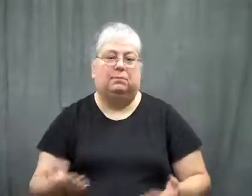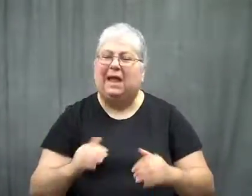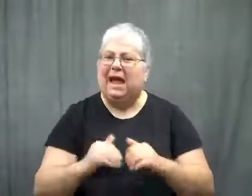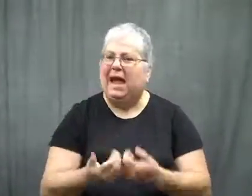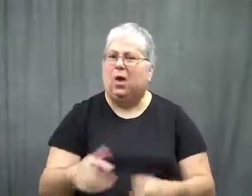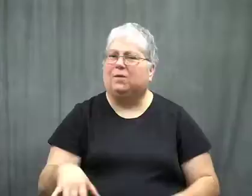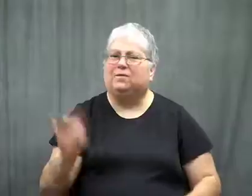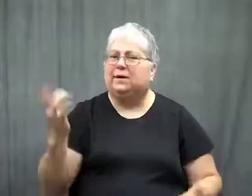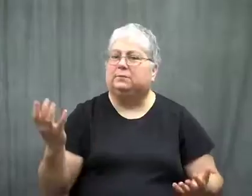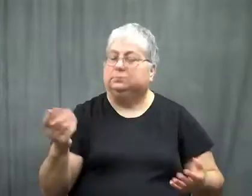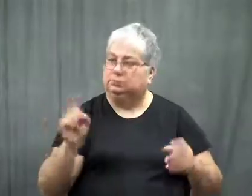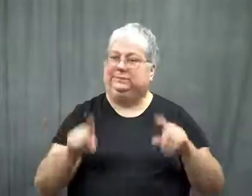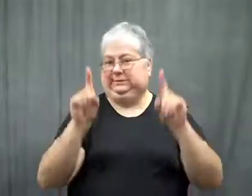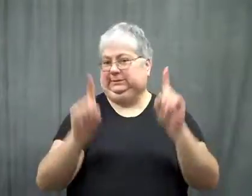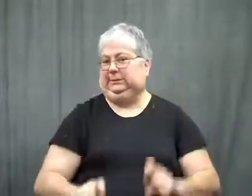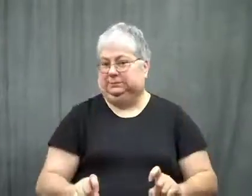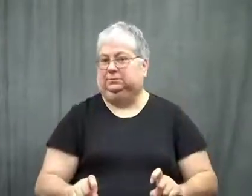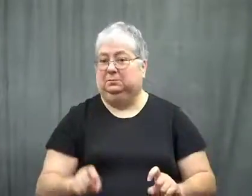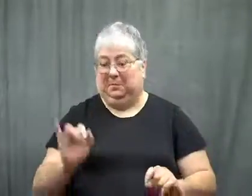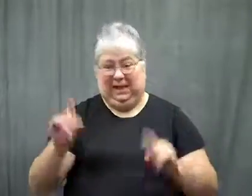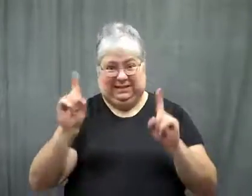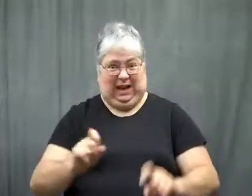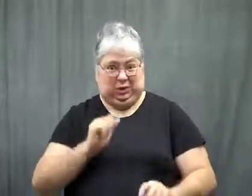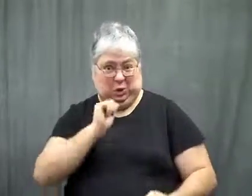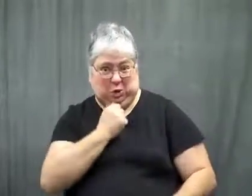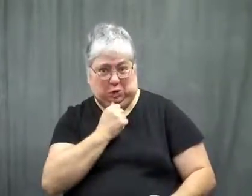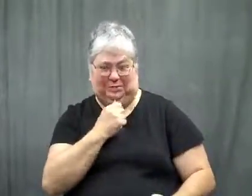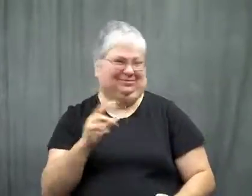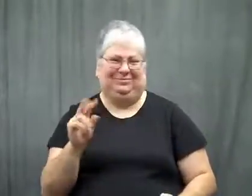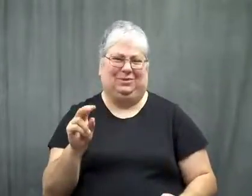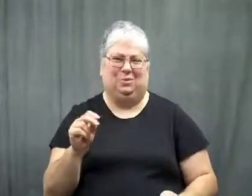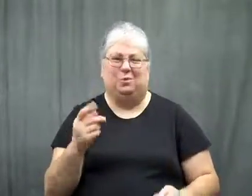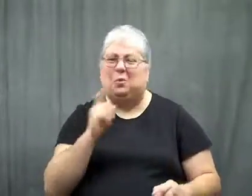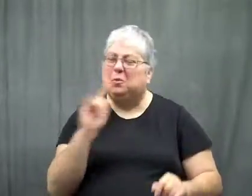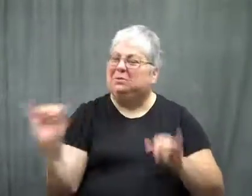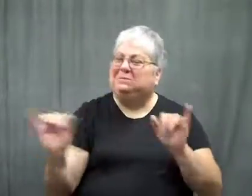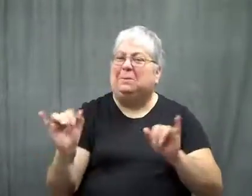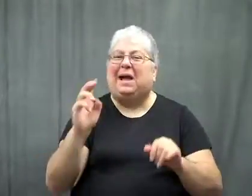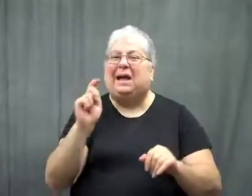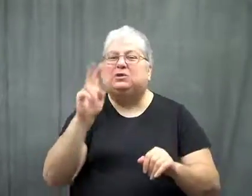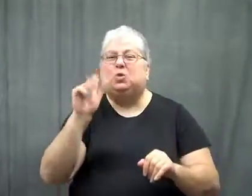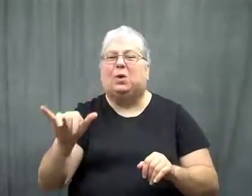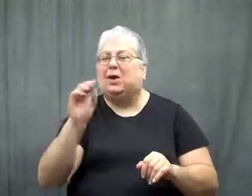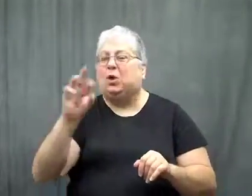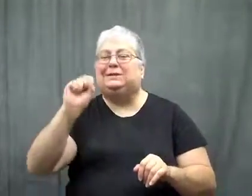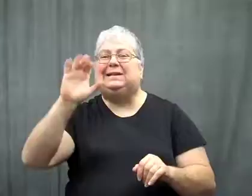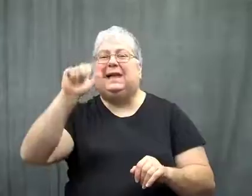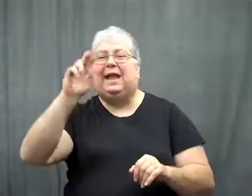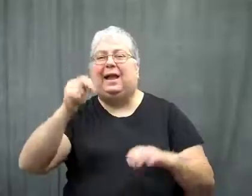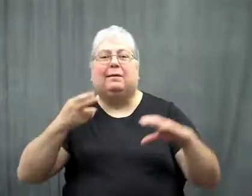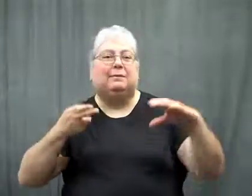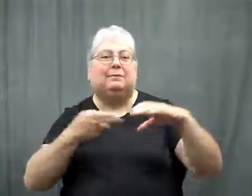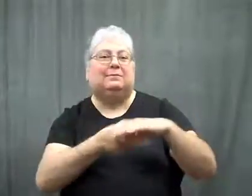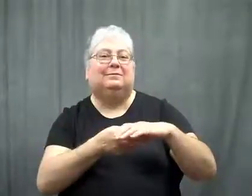A test will help you discover if you have it. It doesn't hurt. It's like an x-ray or a scan.